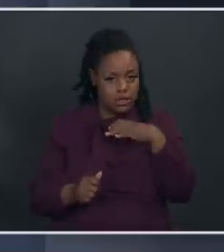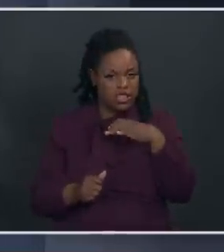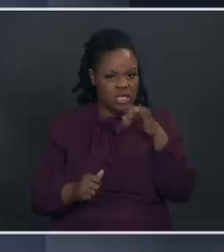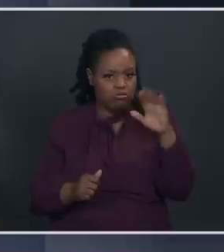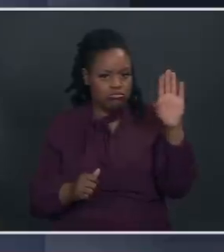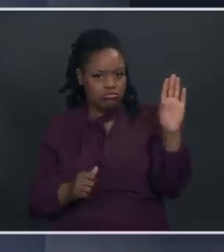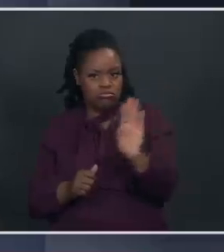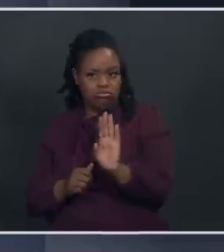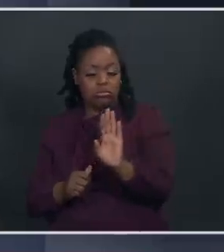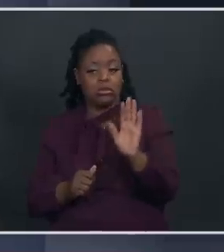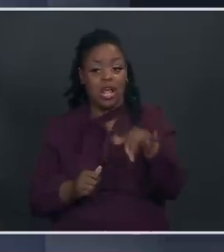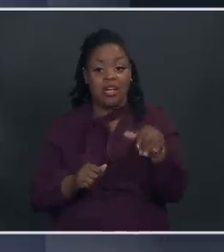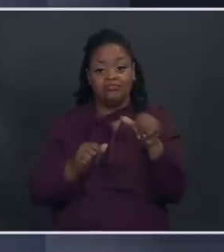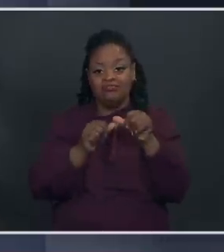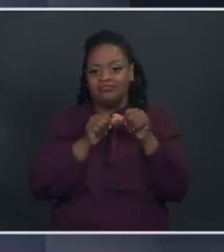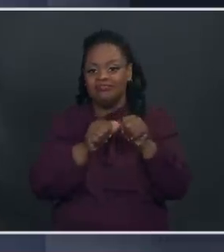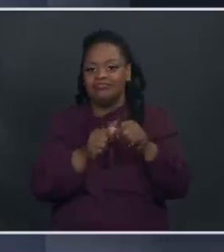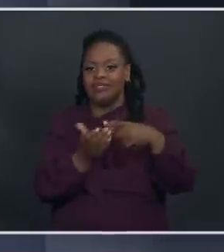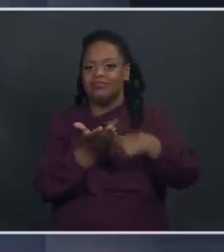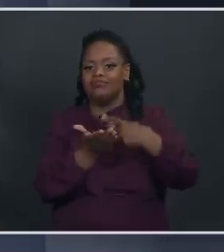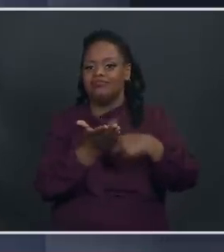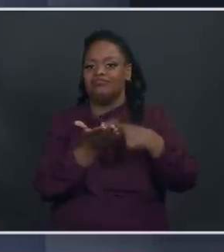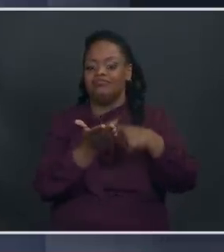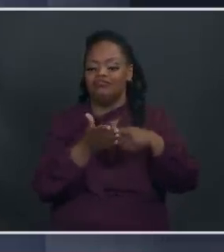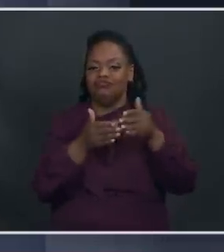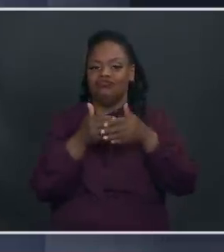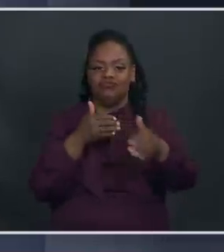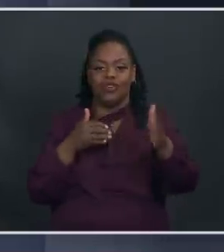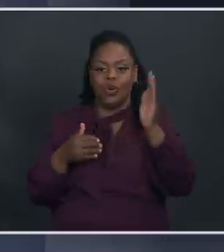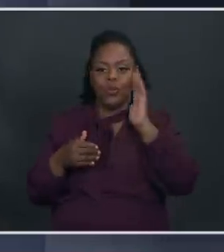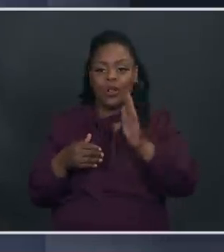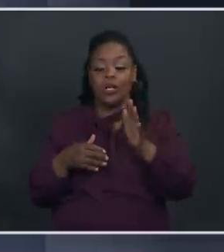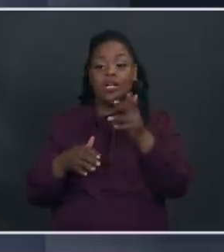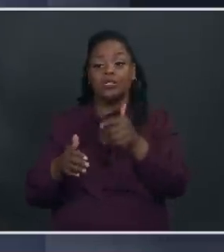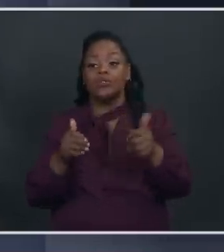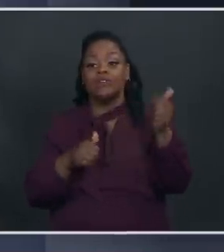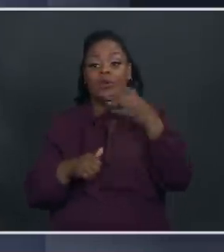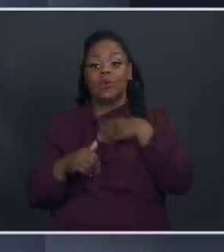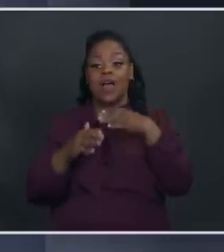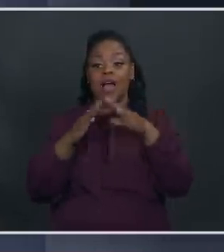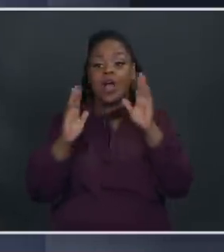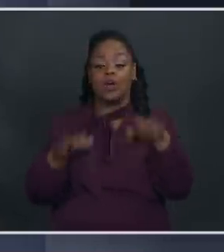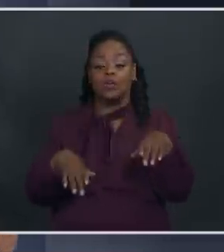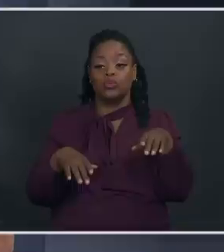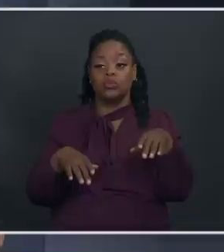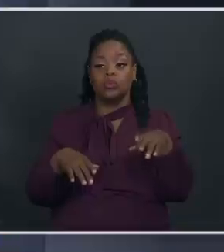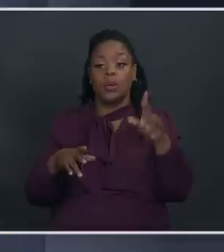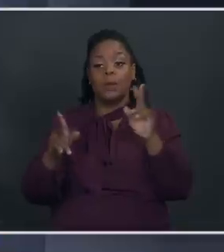and will only pick up in the days ahead. Senior White House officials are also engaging with not just congressional leaders,